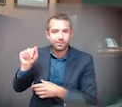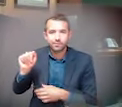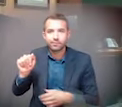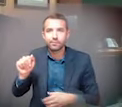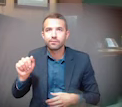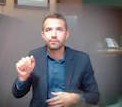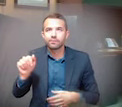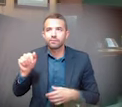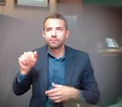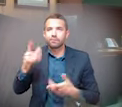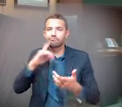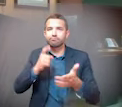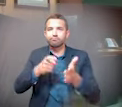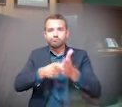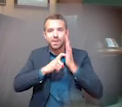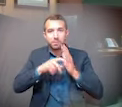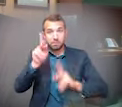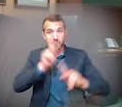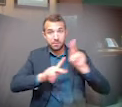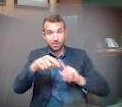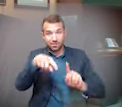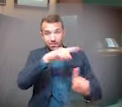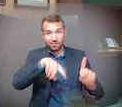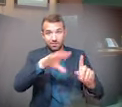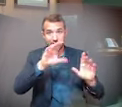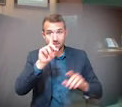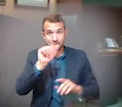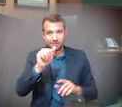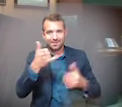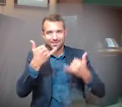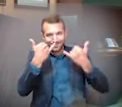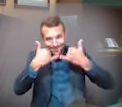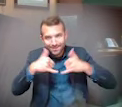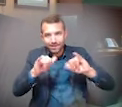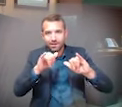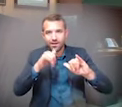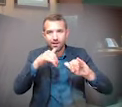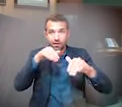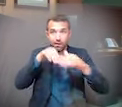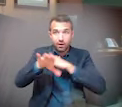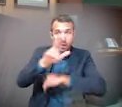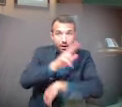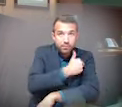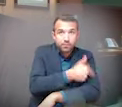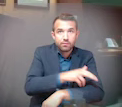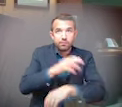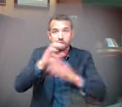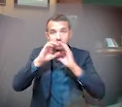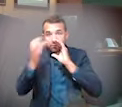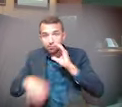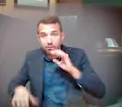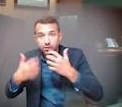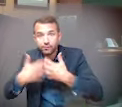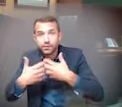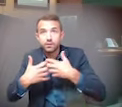with disabilities with the life-saving measures if they are hospitalized, access to ventilators, et cetera,